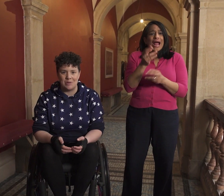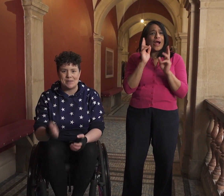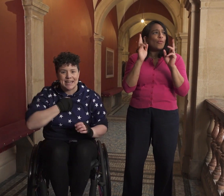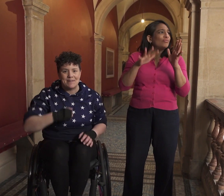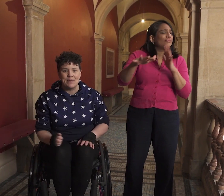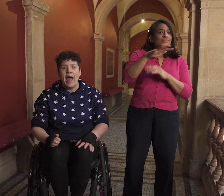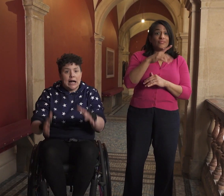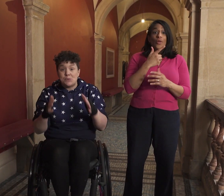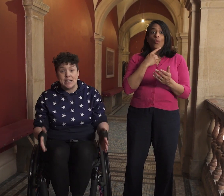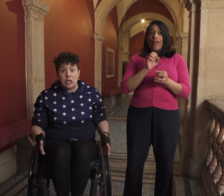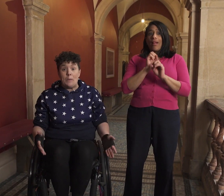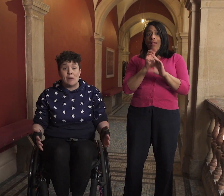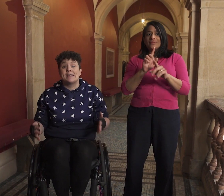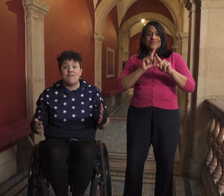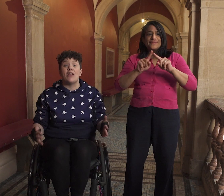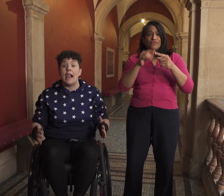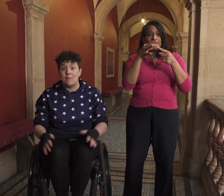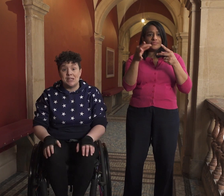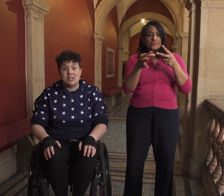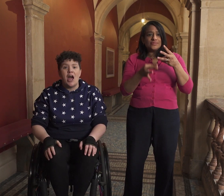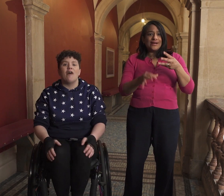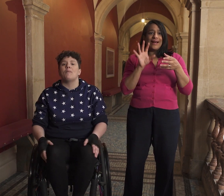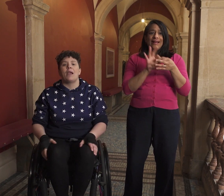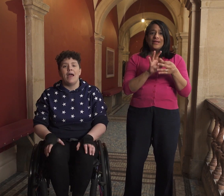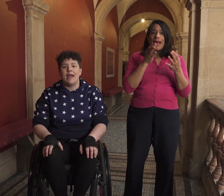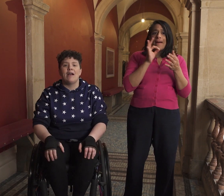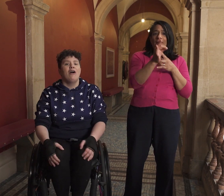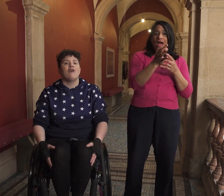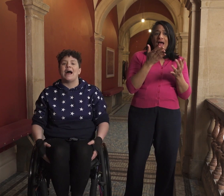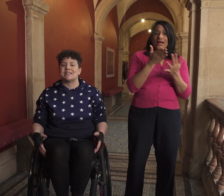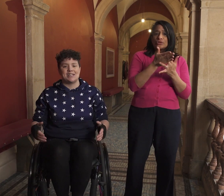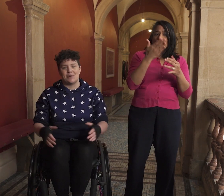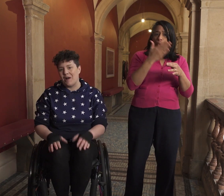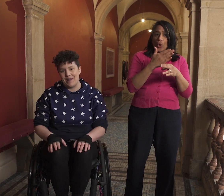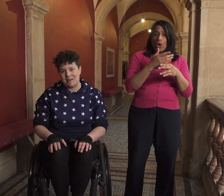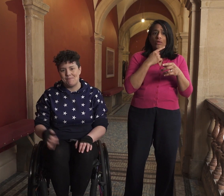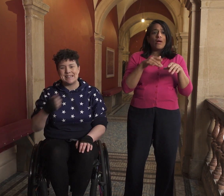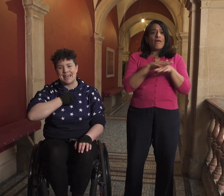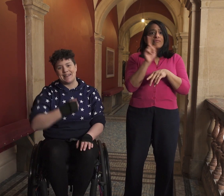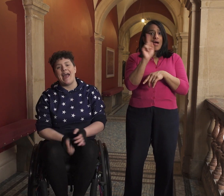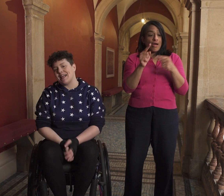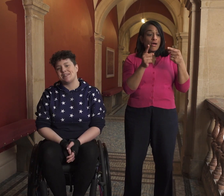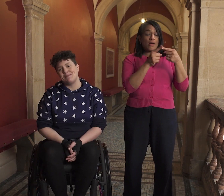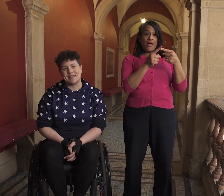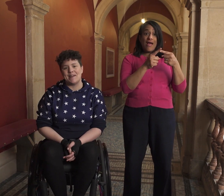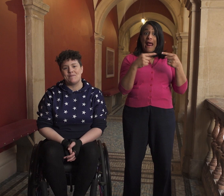biscuit as we tell you about different elements of applying for Access to Work. biscuit, cats, biscuit